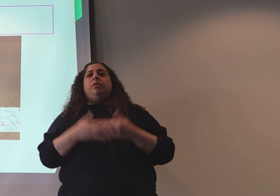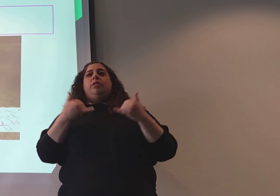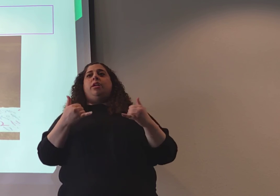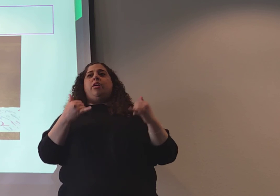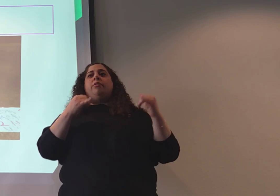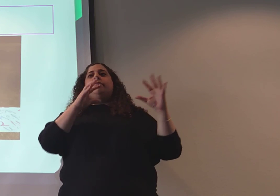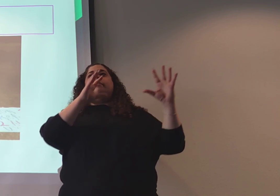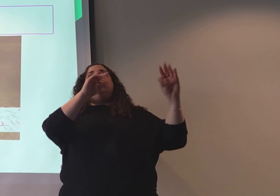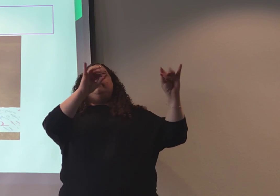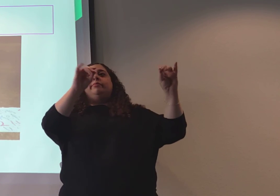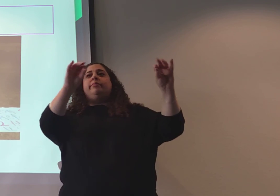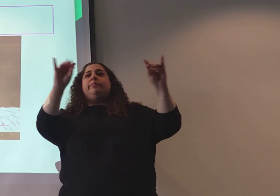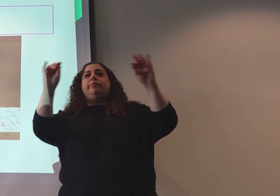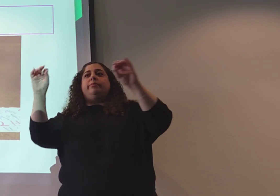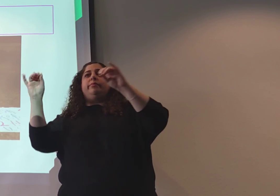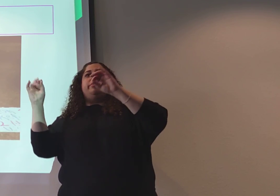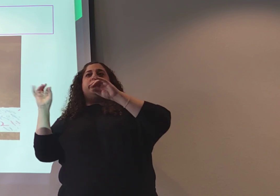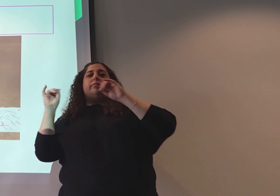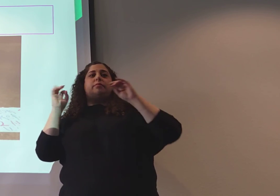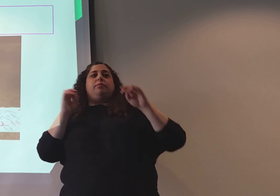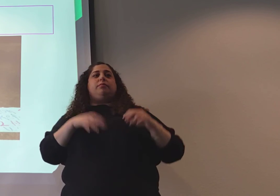Urban League can help find housing?